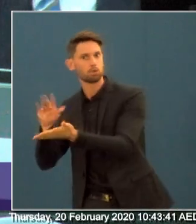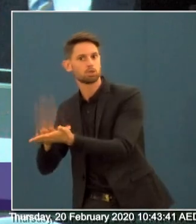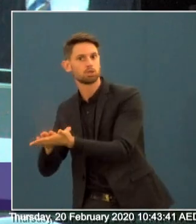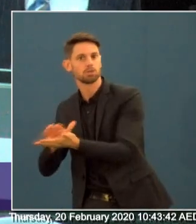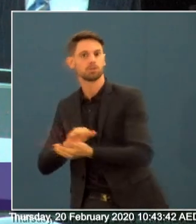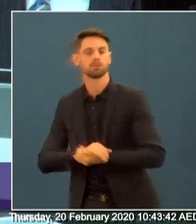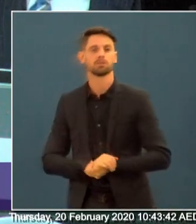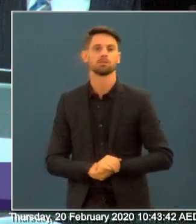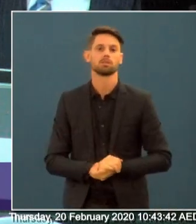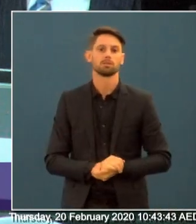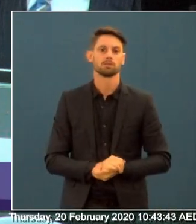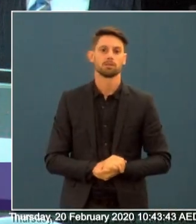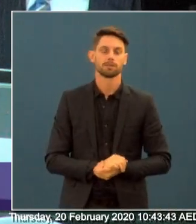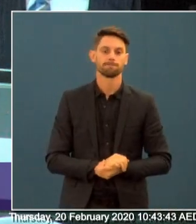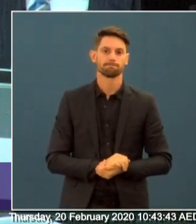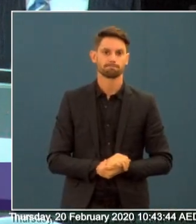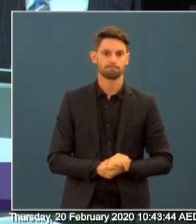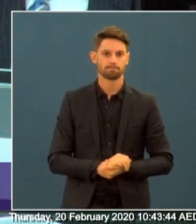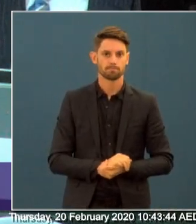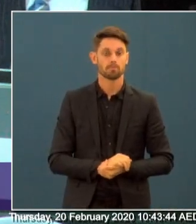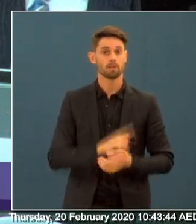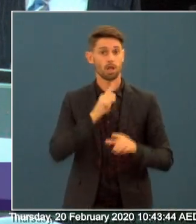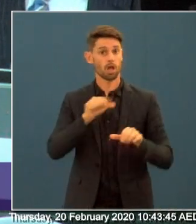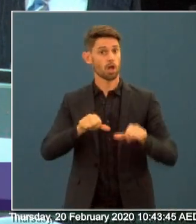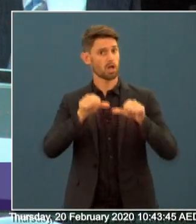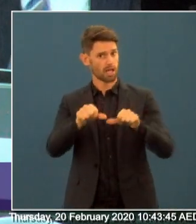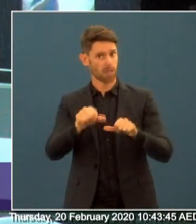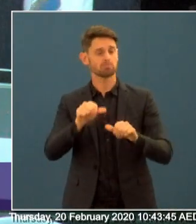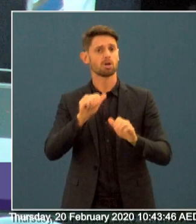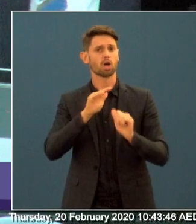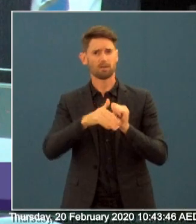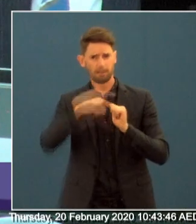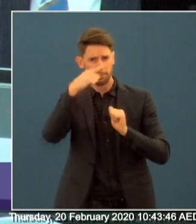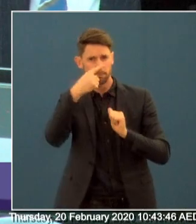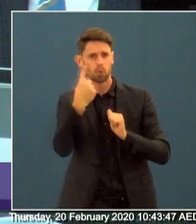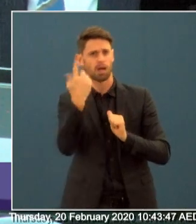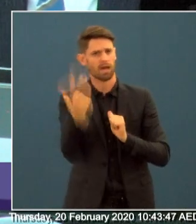summarise the current health status and the core health care needs for the cohort of people with intellectual disability